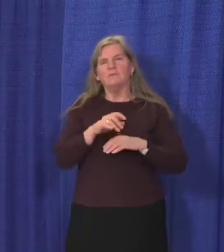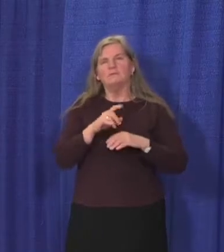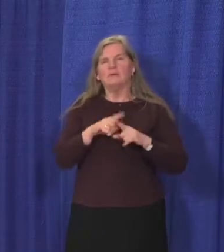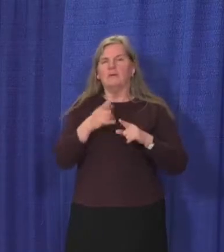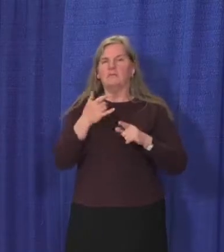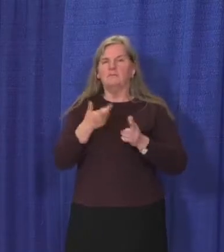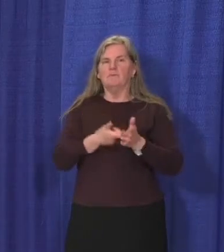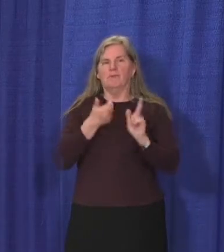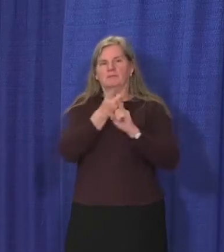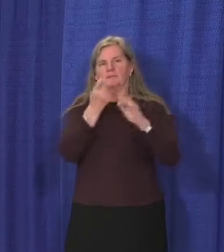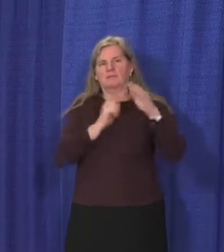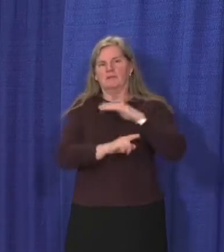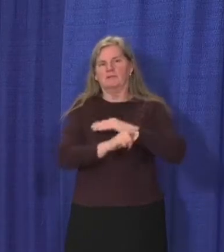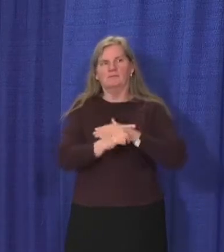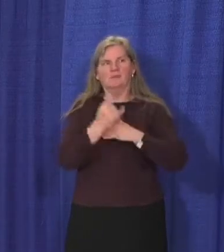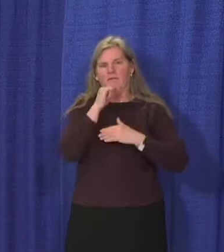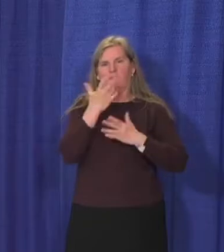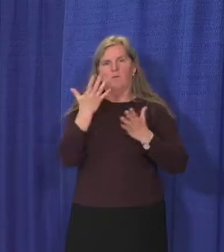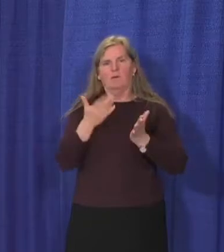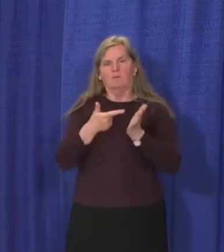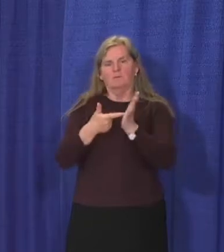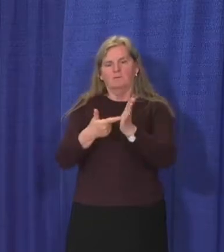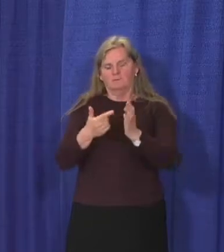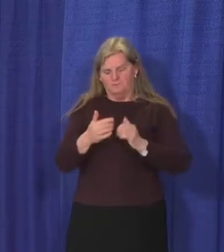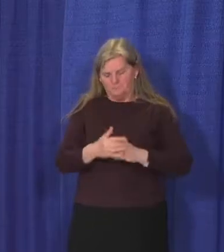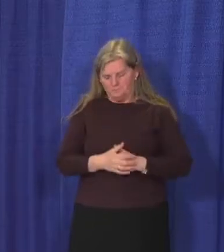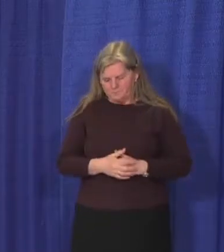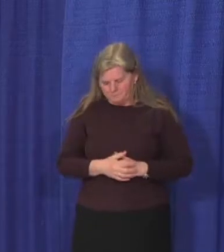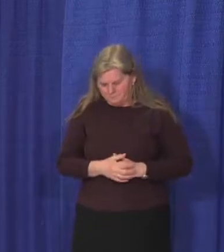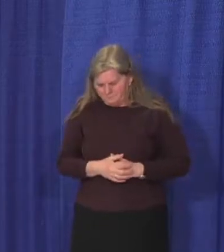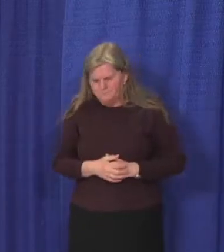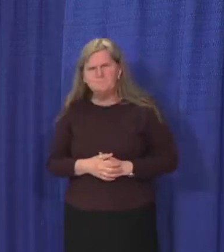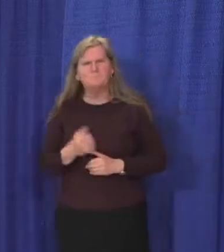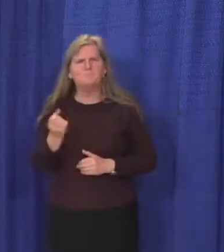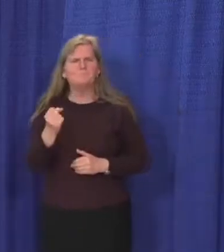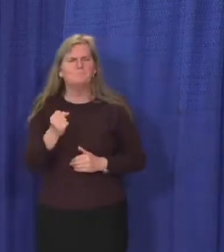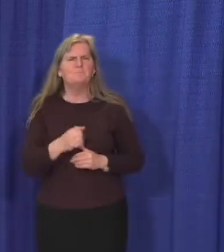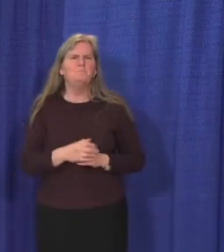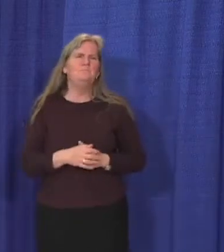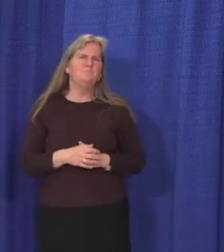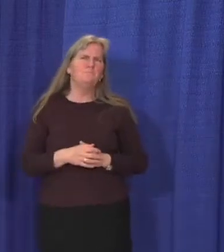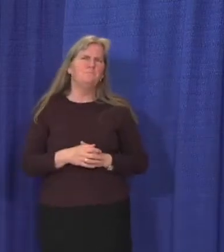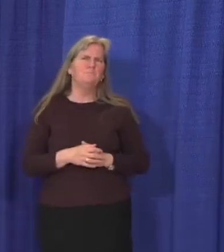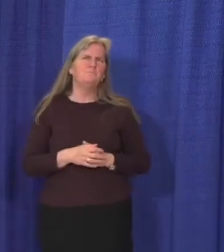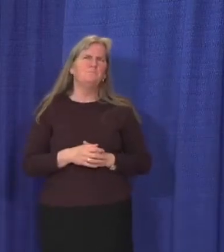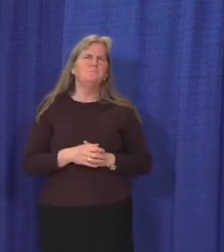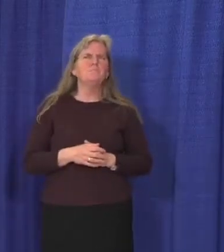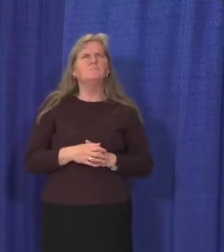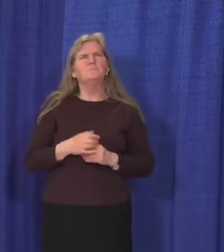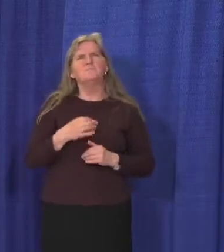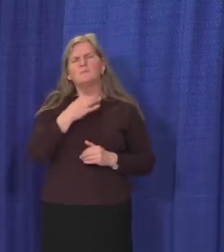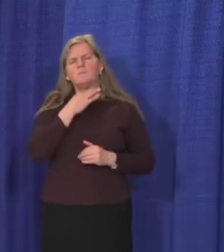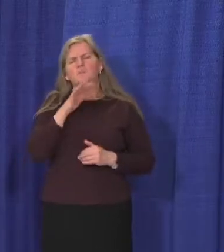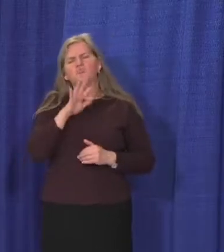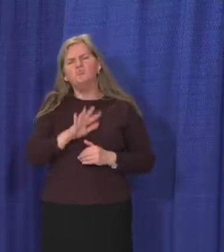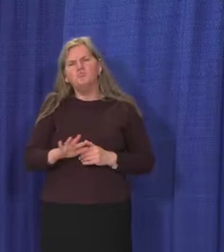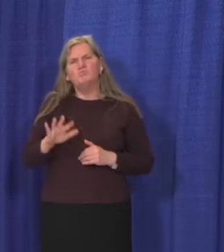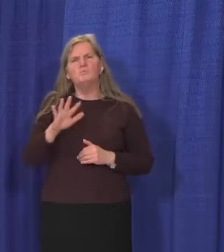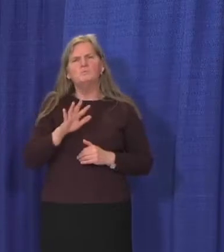Pat: Do you have a second question? Reporter: Do you know roughly how long it would take